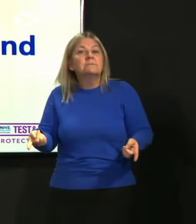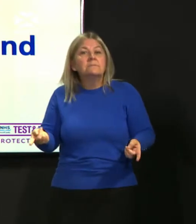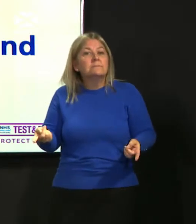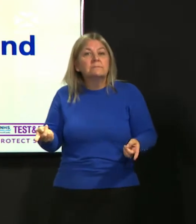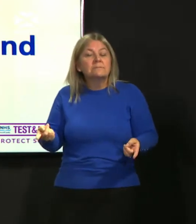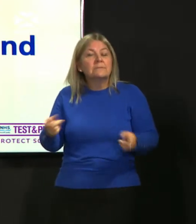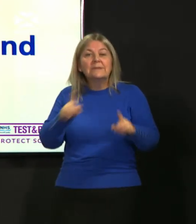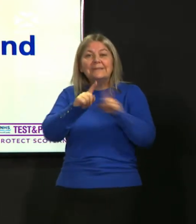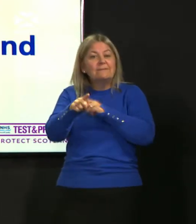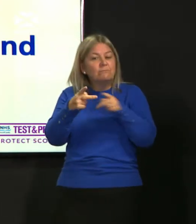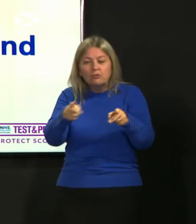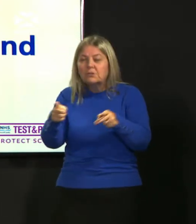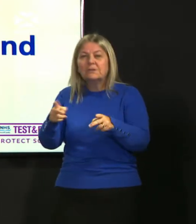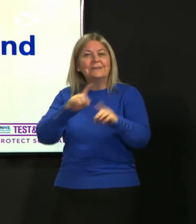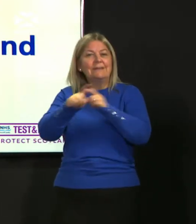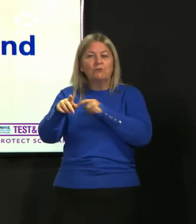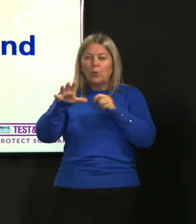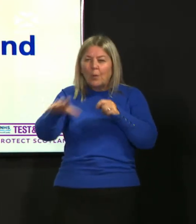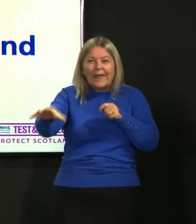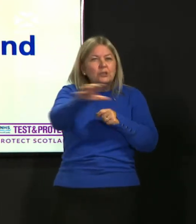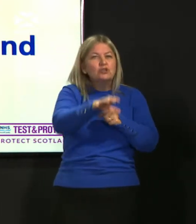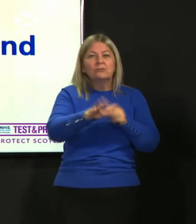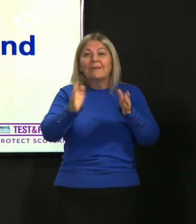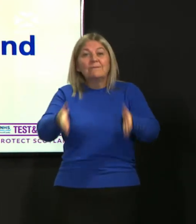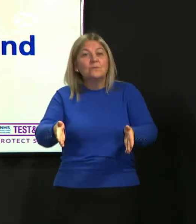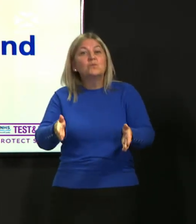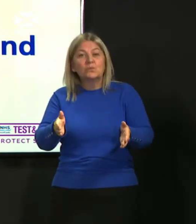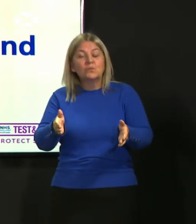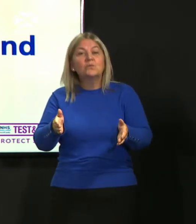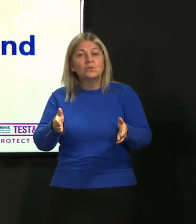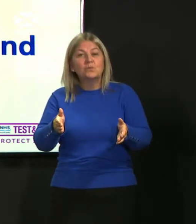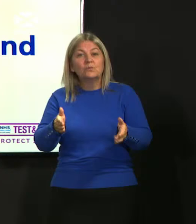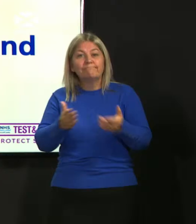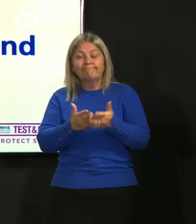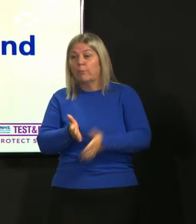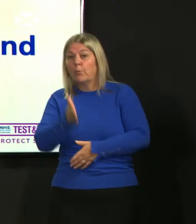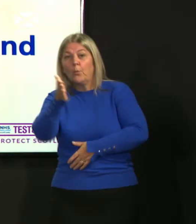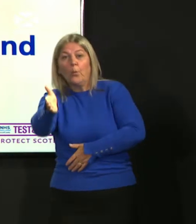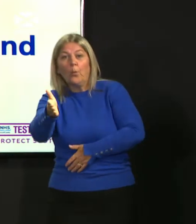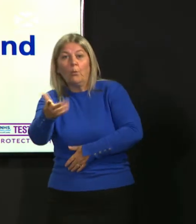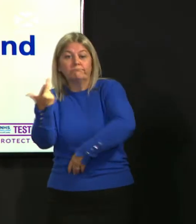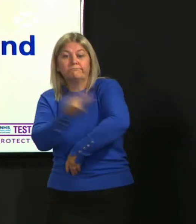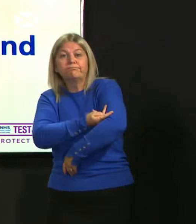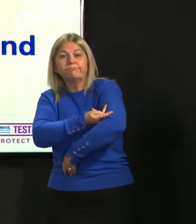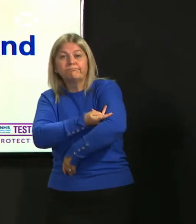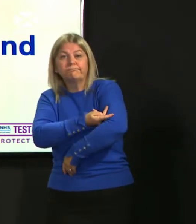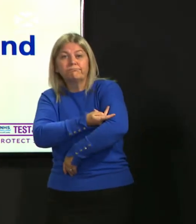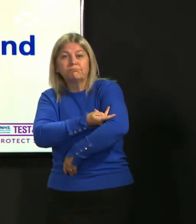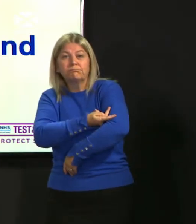different locations for us to go and get out the vaccine if we re eligible. That includes certainly